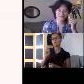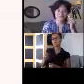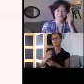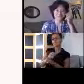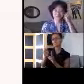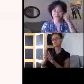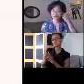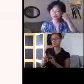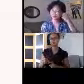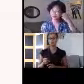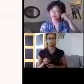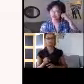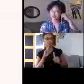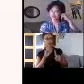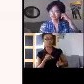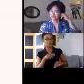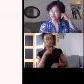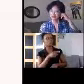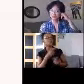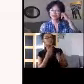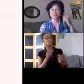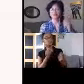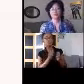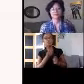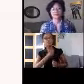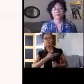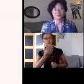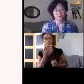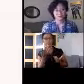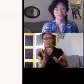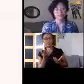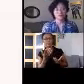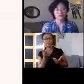And I think ultimately what what's, and there's a lot of and when we talk about, and the reason